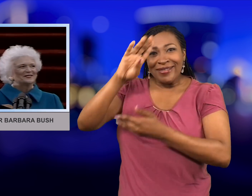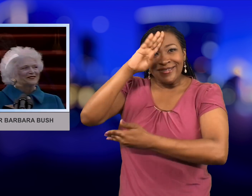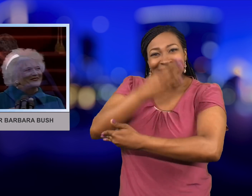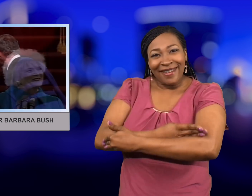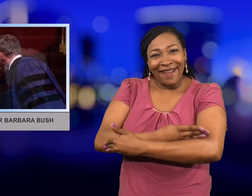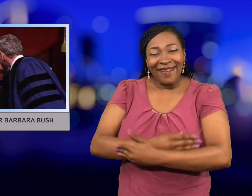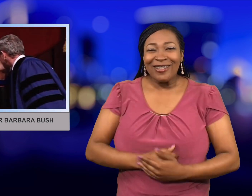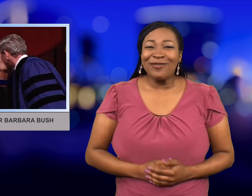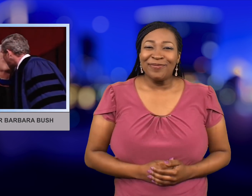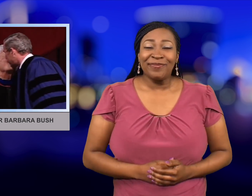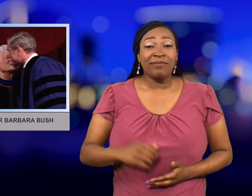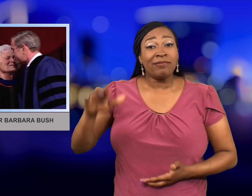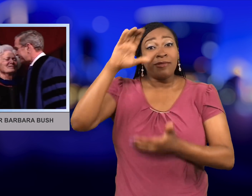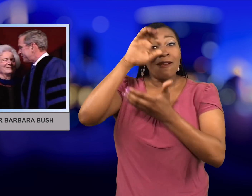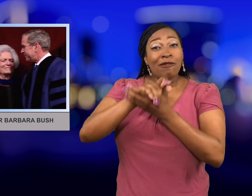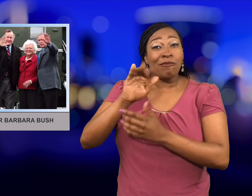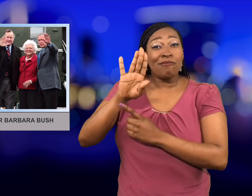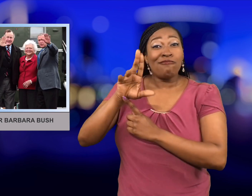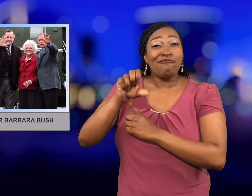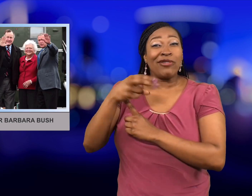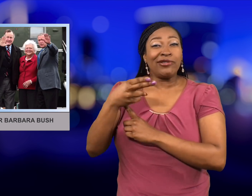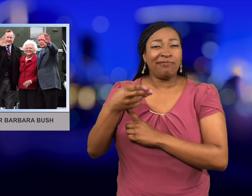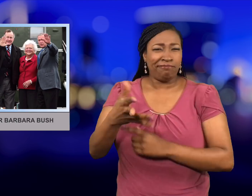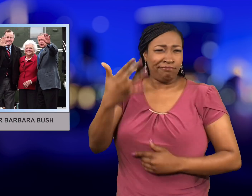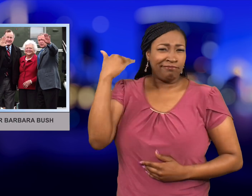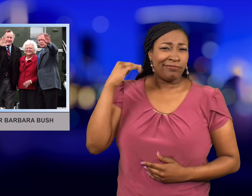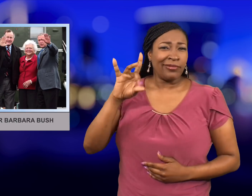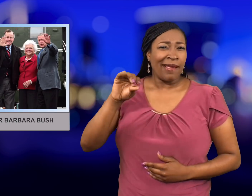US president.